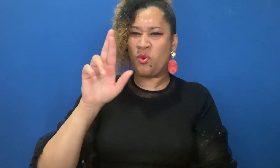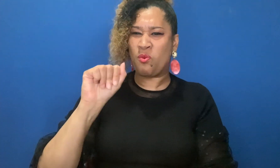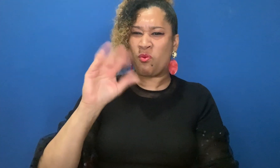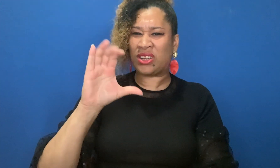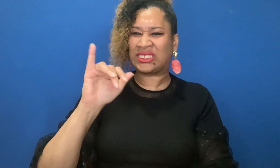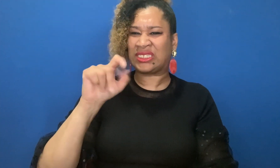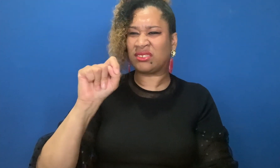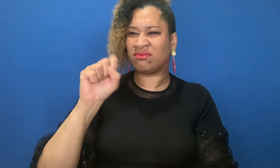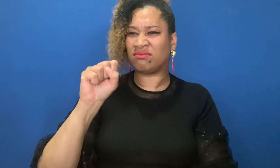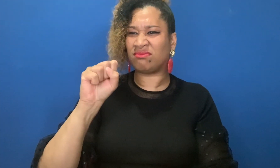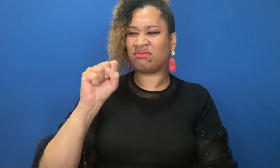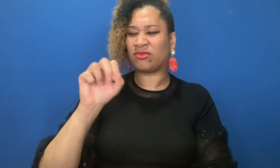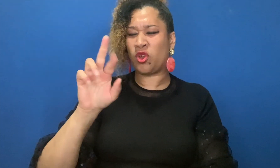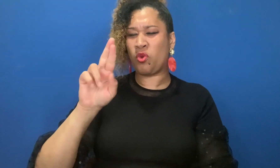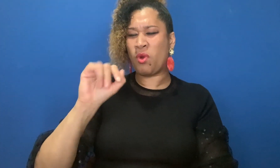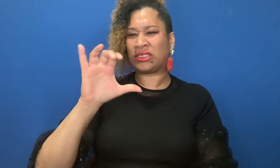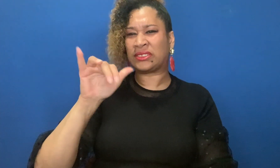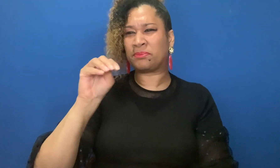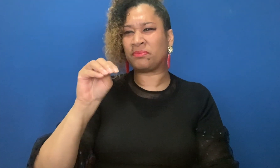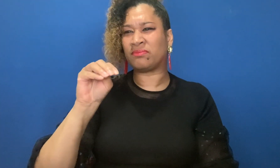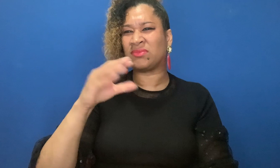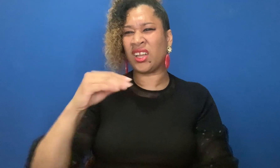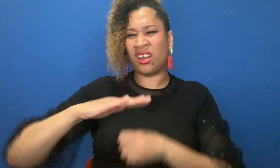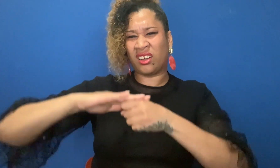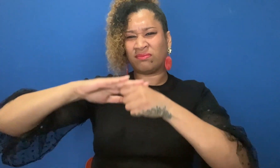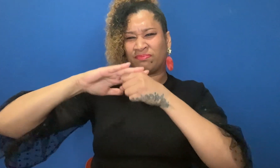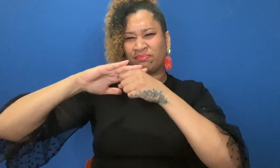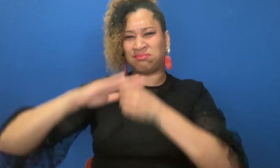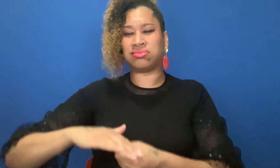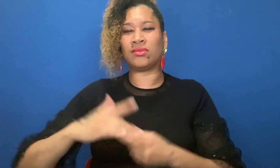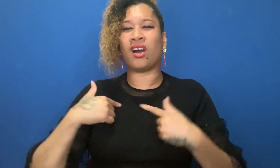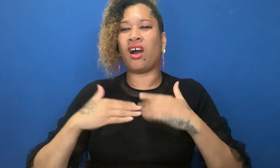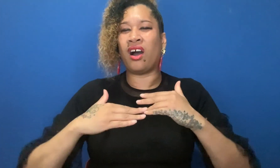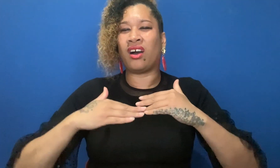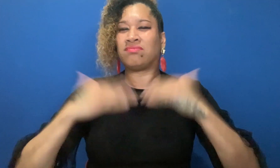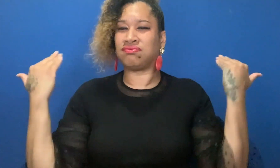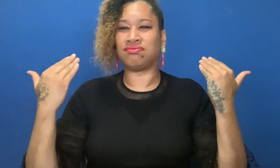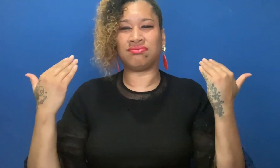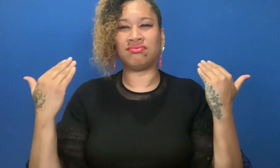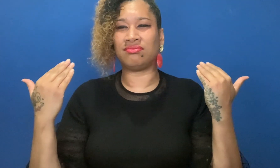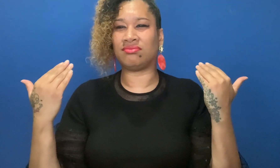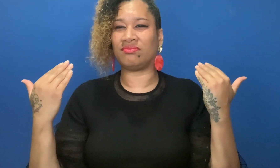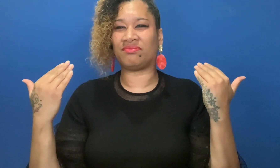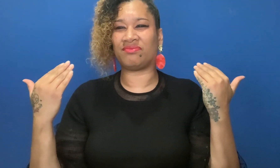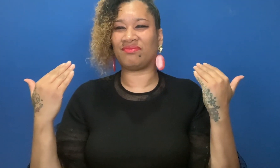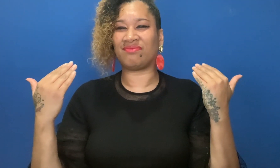racists, racism, and oppression. I’m done.